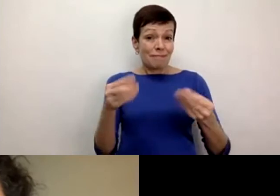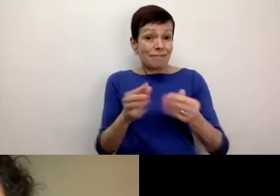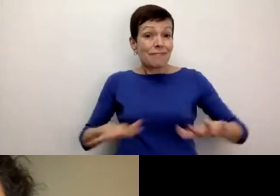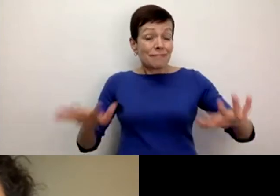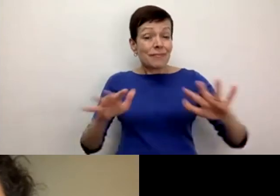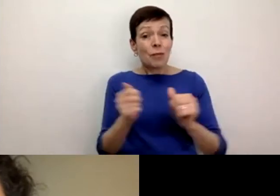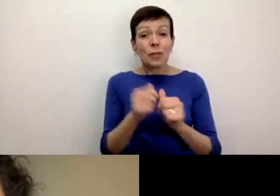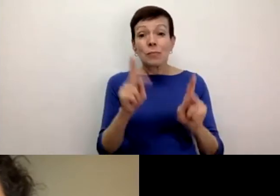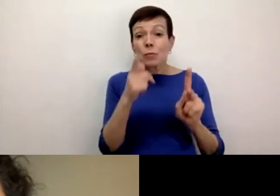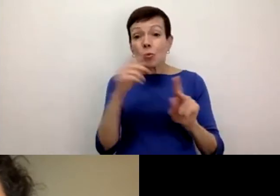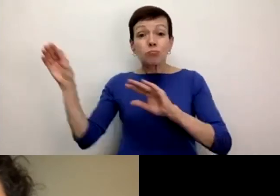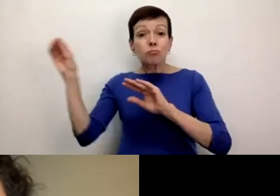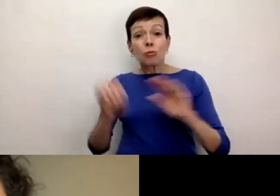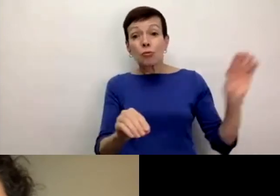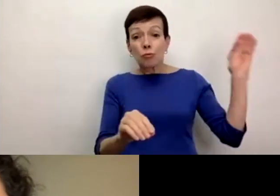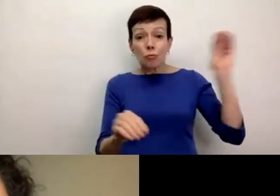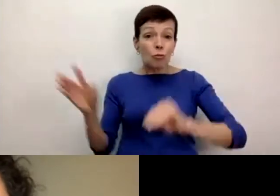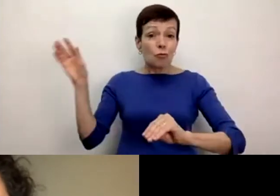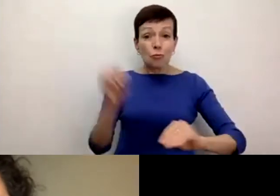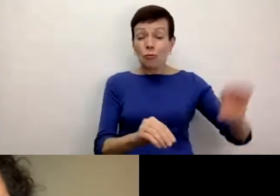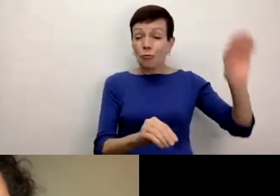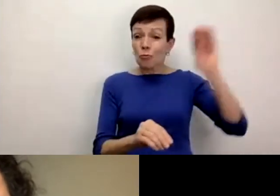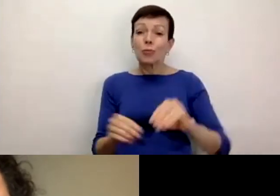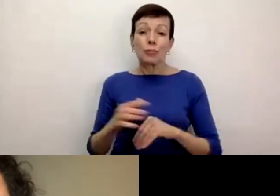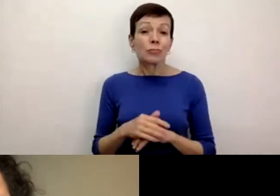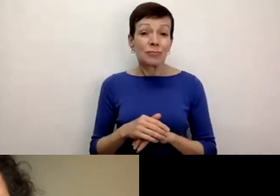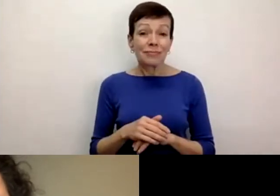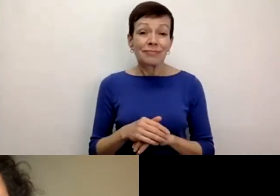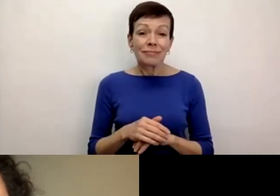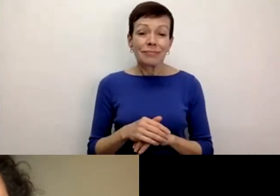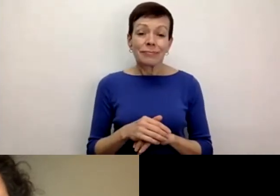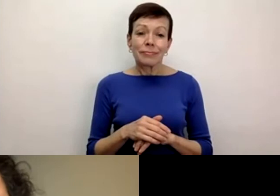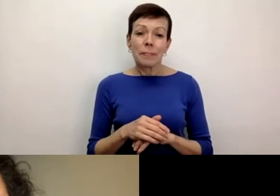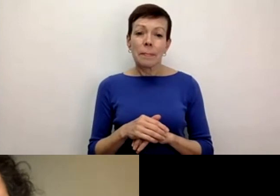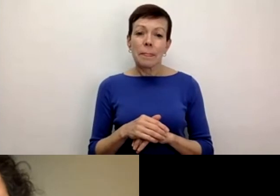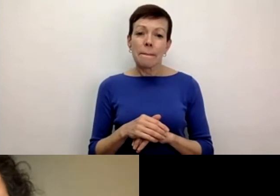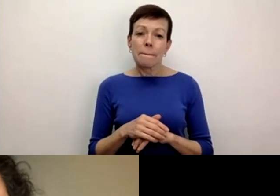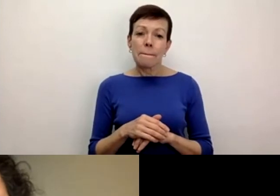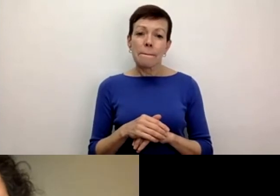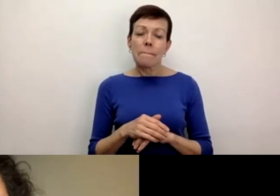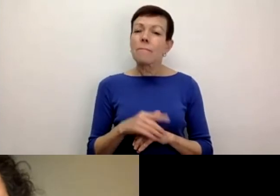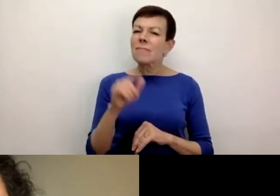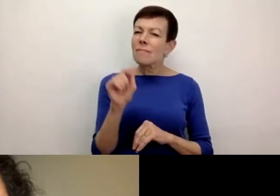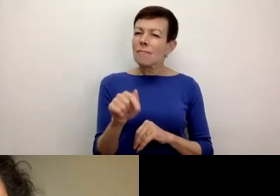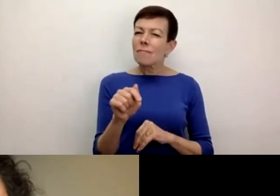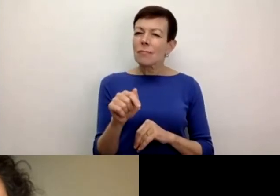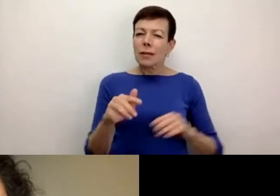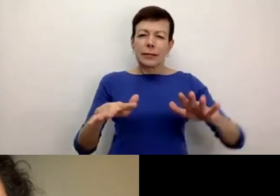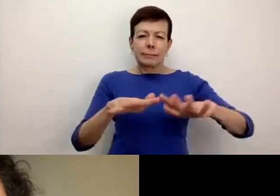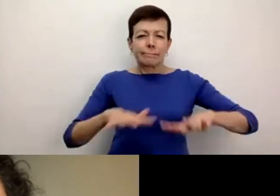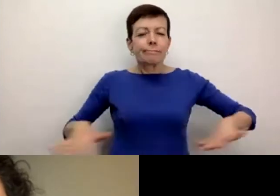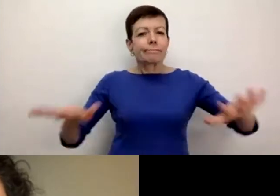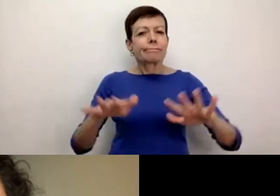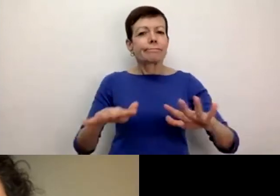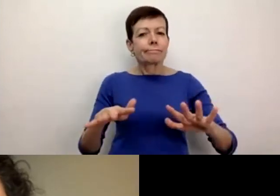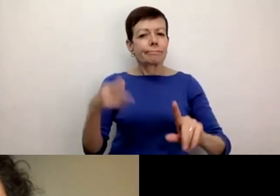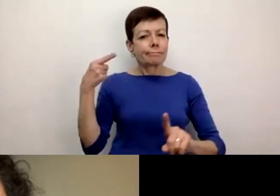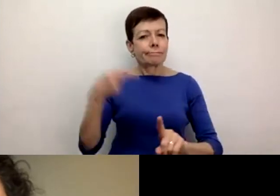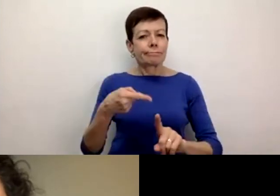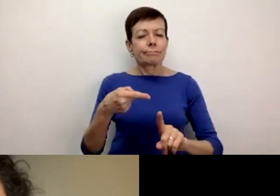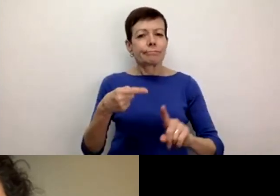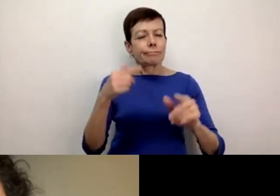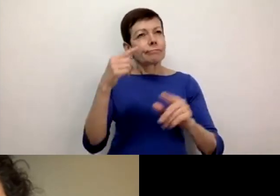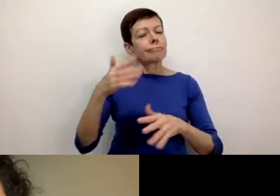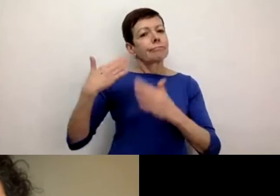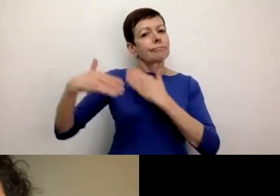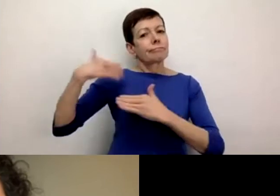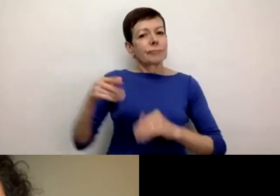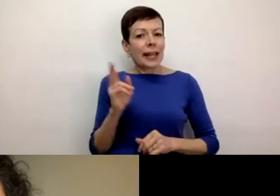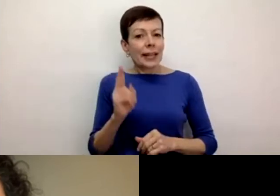So we, this place has always been known as a place of trade and nations coming together,